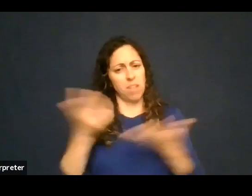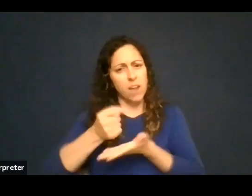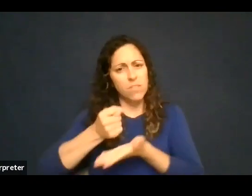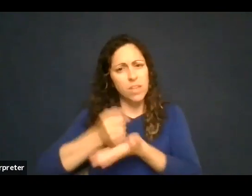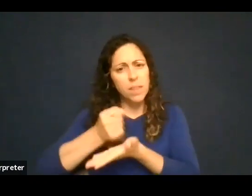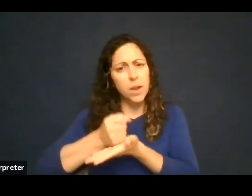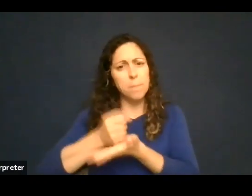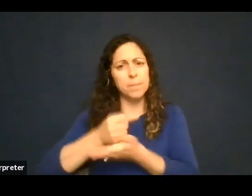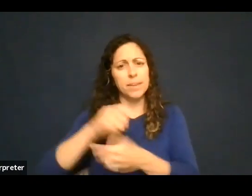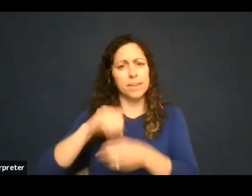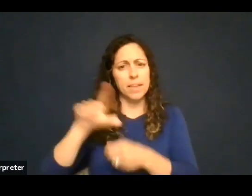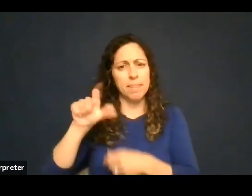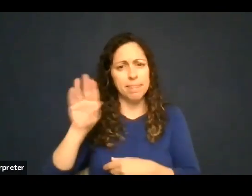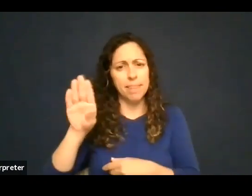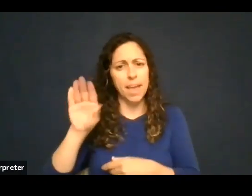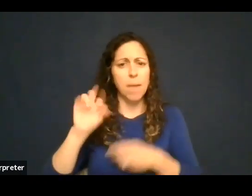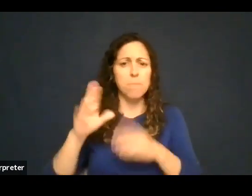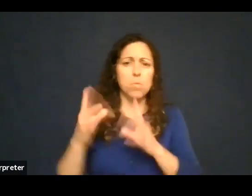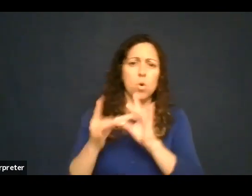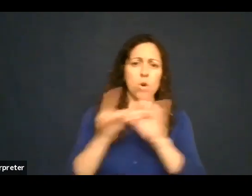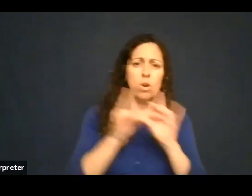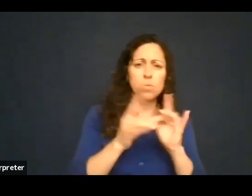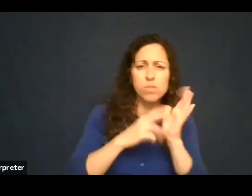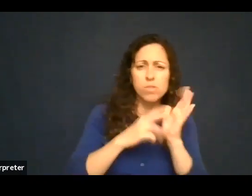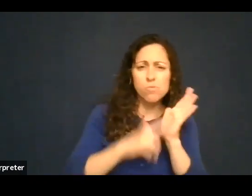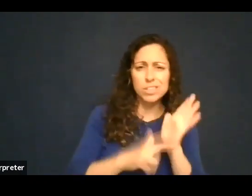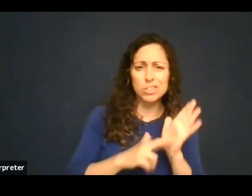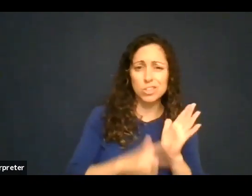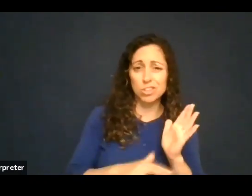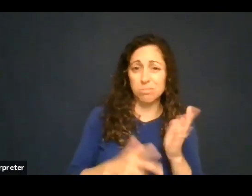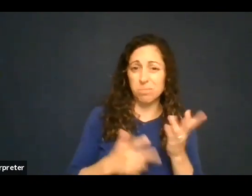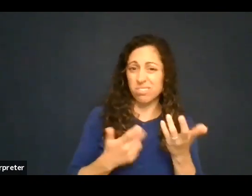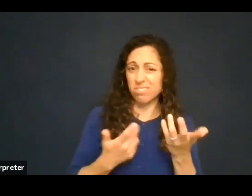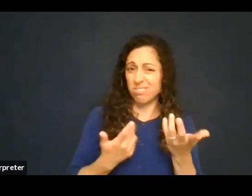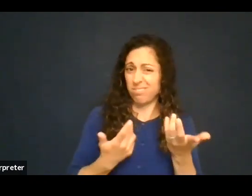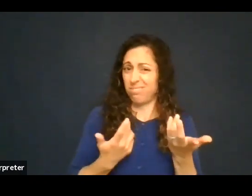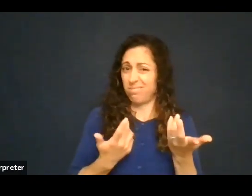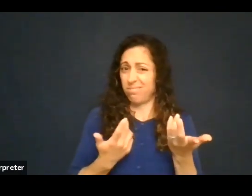But how realistically is this for me as the patient